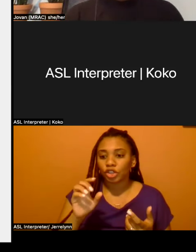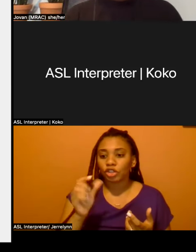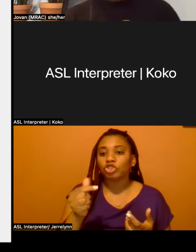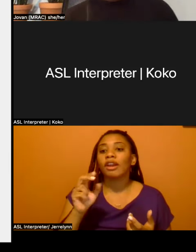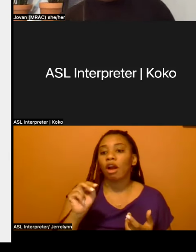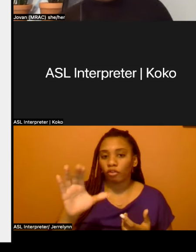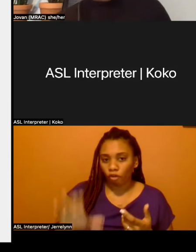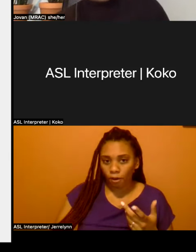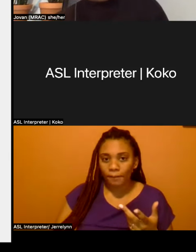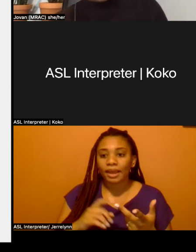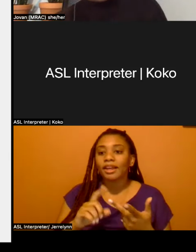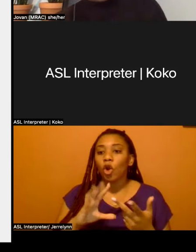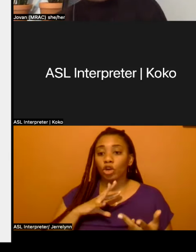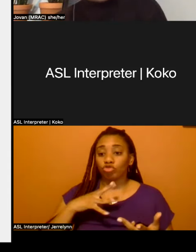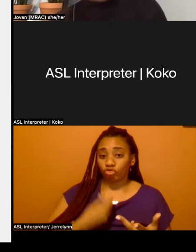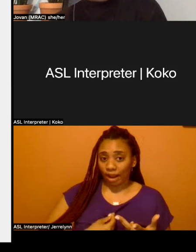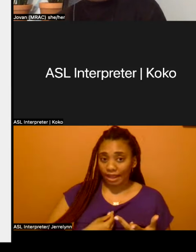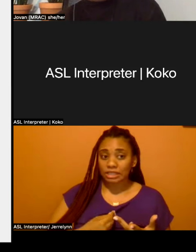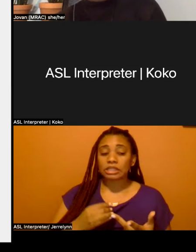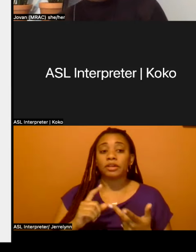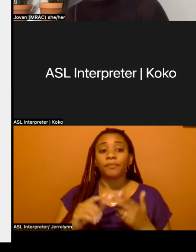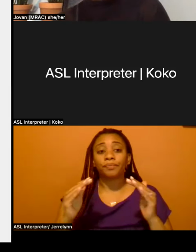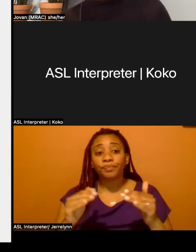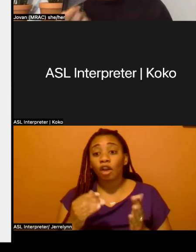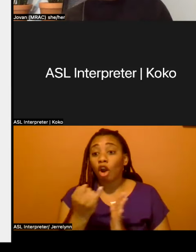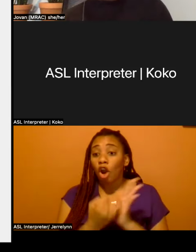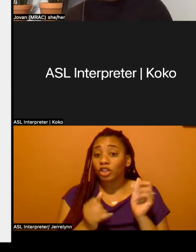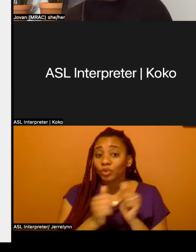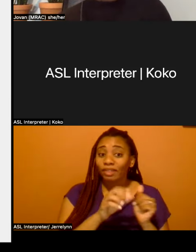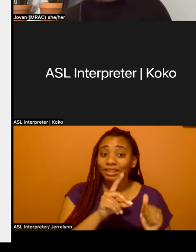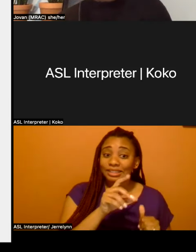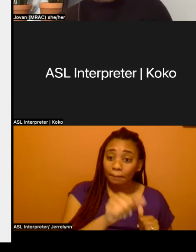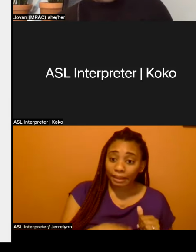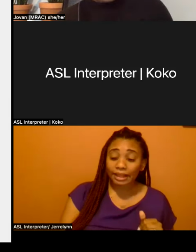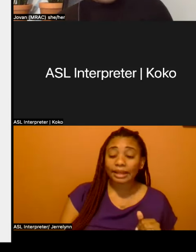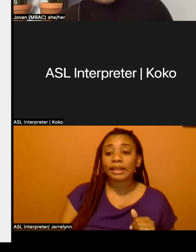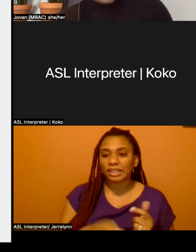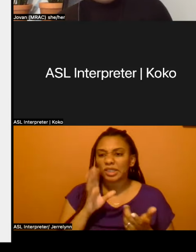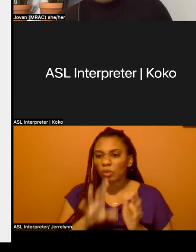Artists with disabilities or disabled artists will have one artist chosen from this grouping.